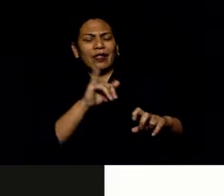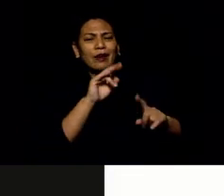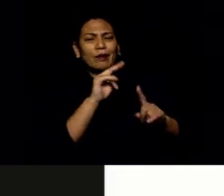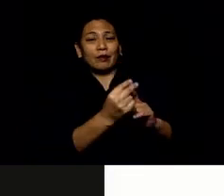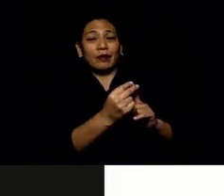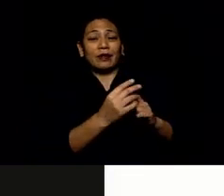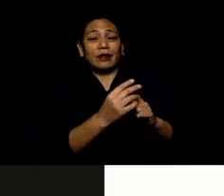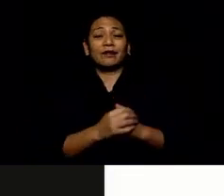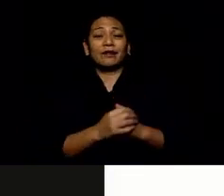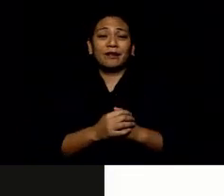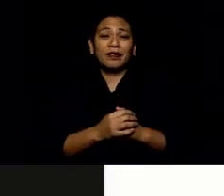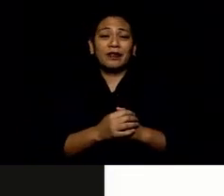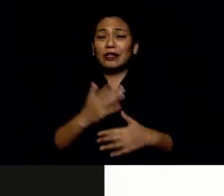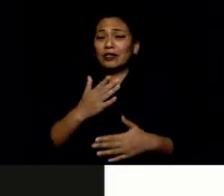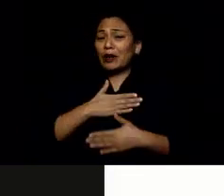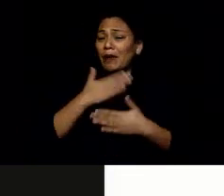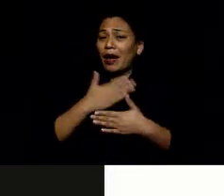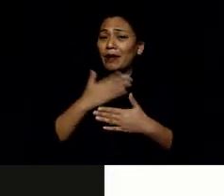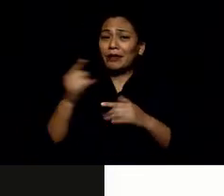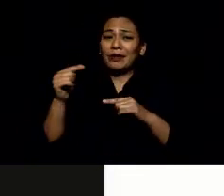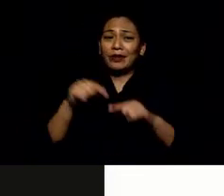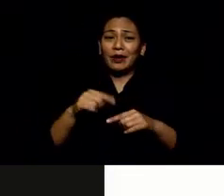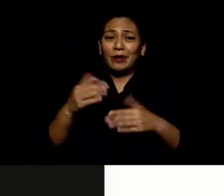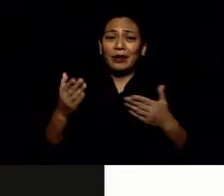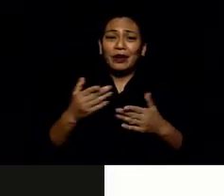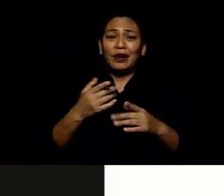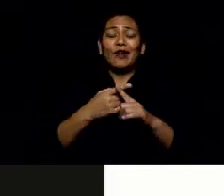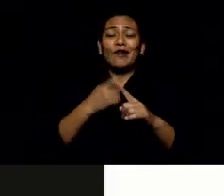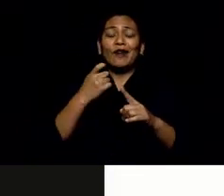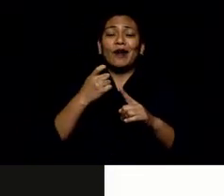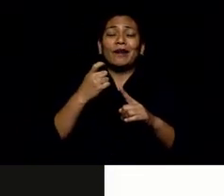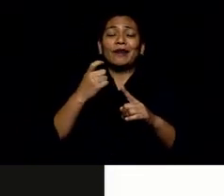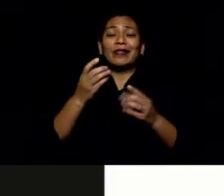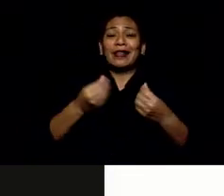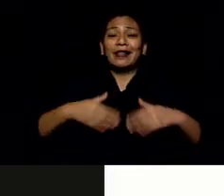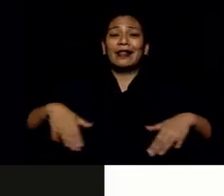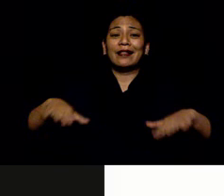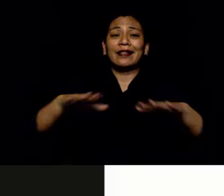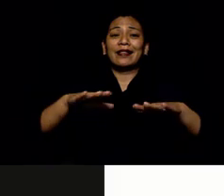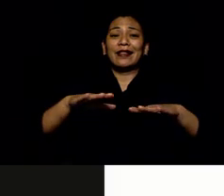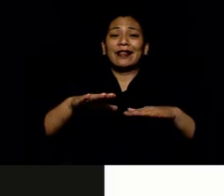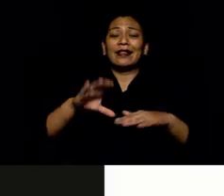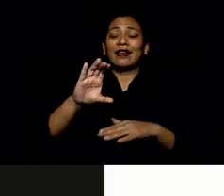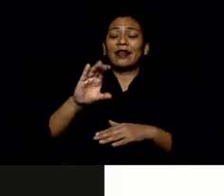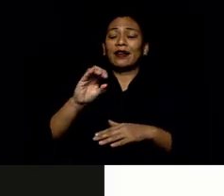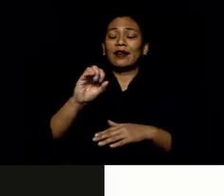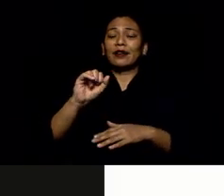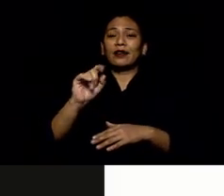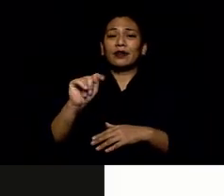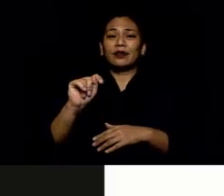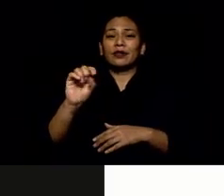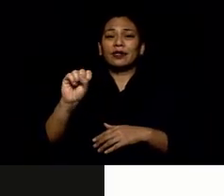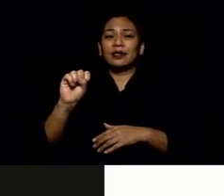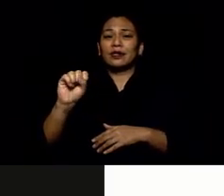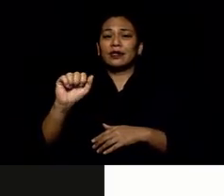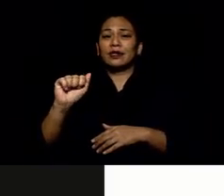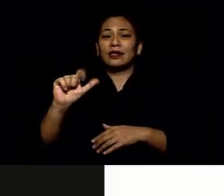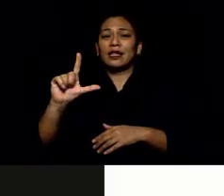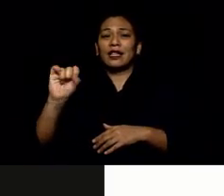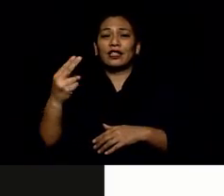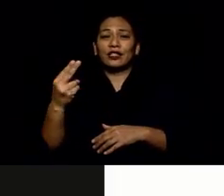So I'm really pleased to speak to you today from the Unceded Coast Salish territory the territories of the Musqueam, the Squamish.